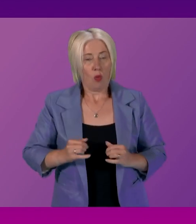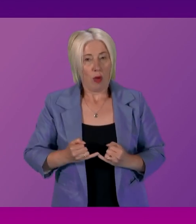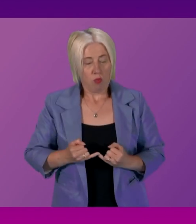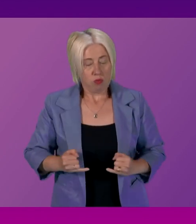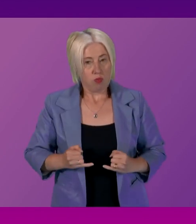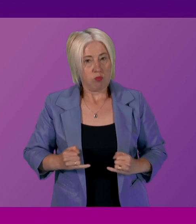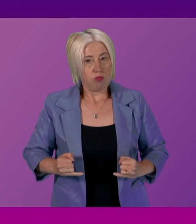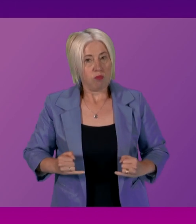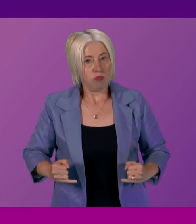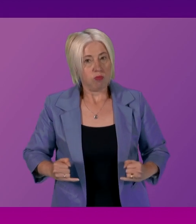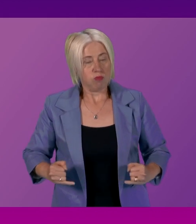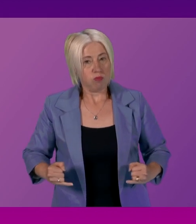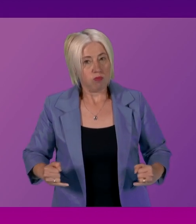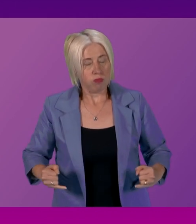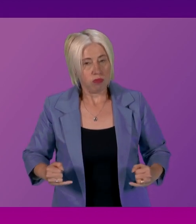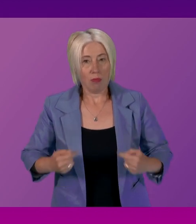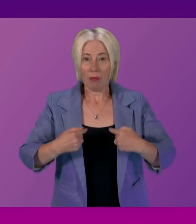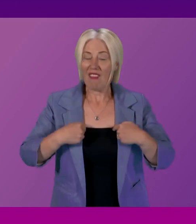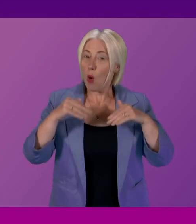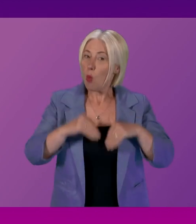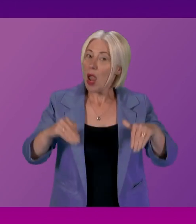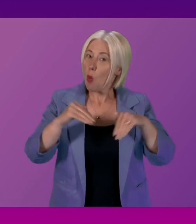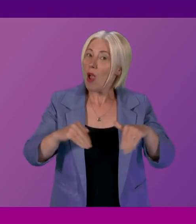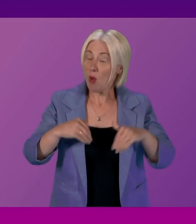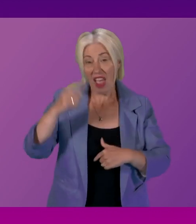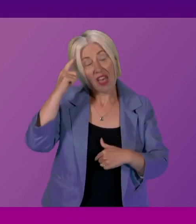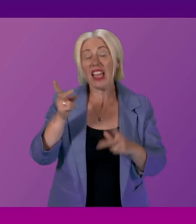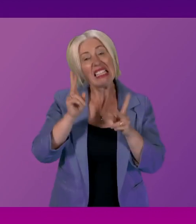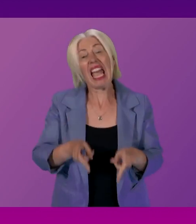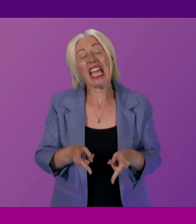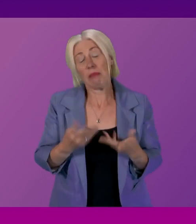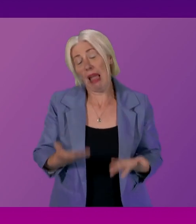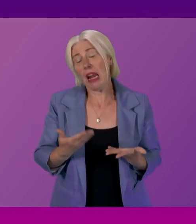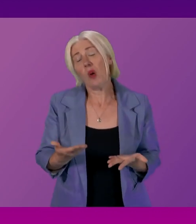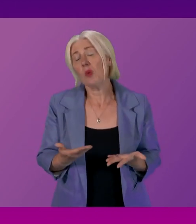worse. If I had waited, I think I would be dead by now.”